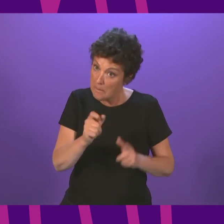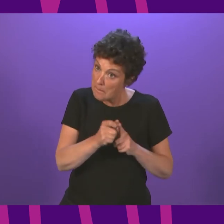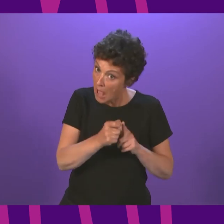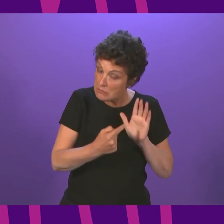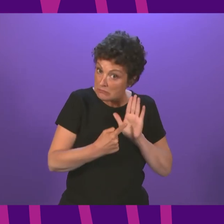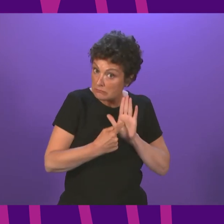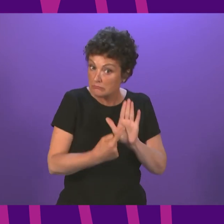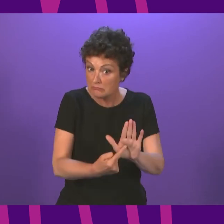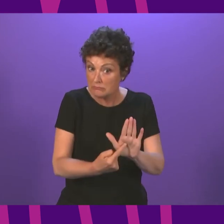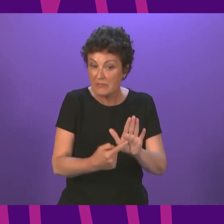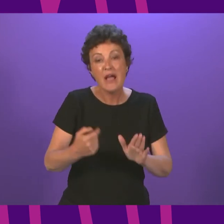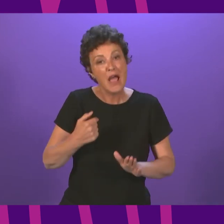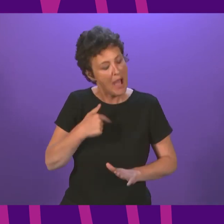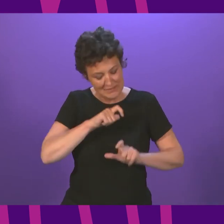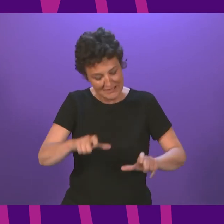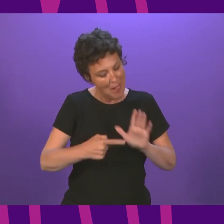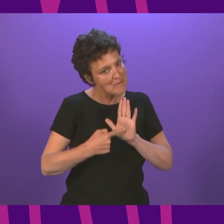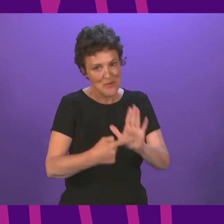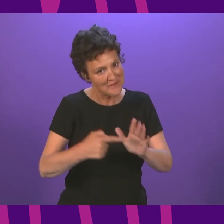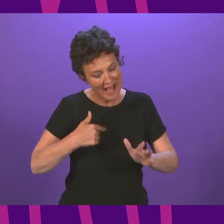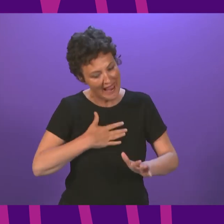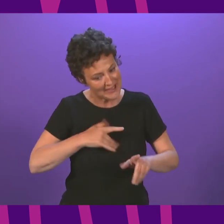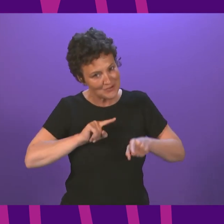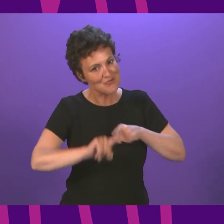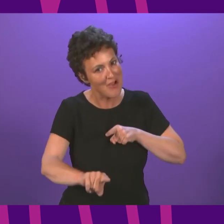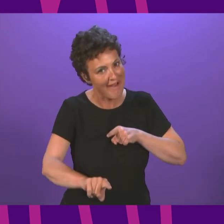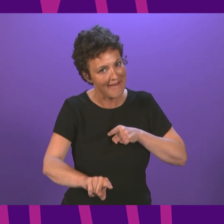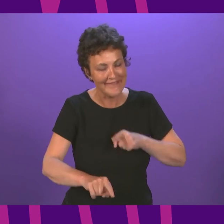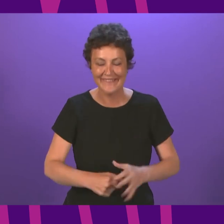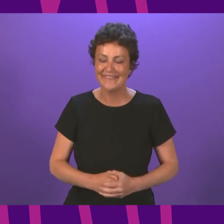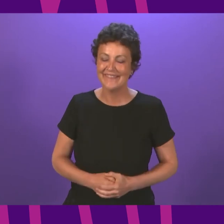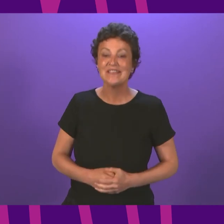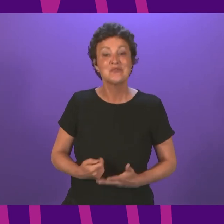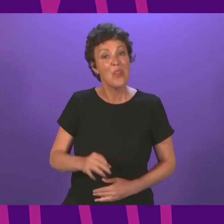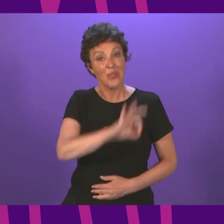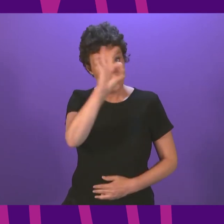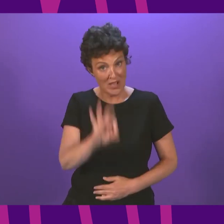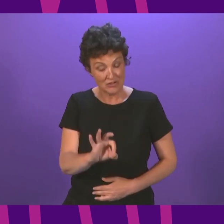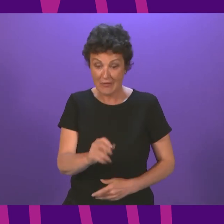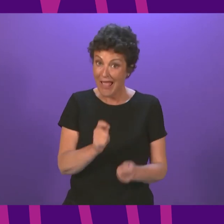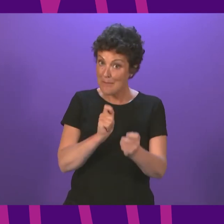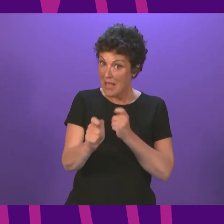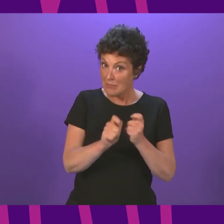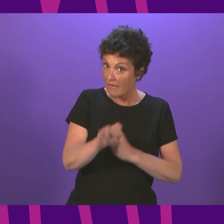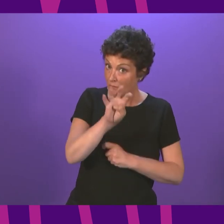Bill, has consented to place her prerogative and interests, in so far as they are affected by the bill, at the disposal of Parliament for the purposes of the bill.